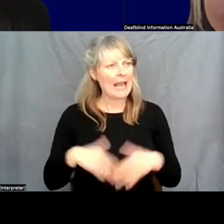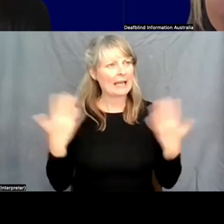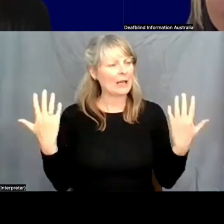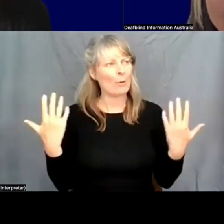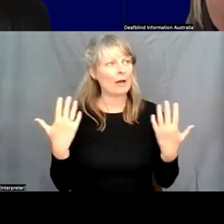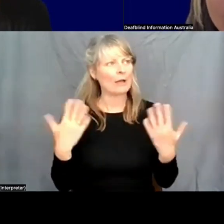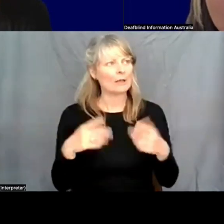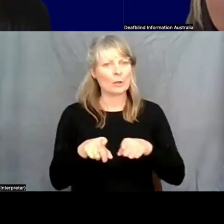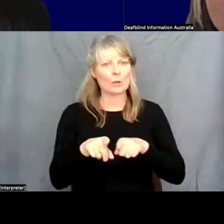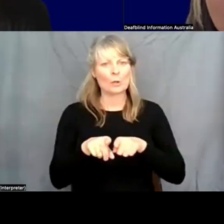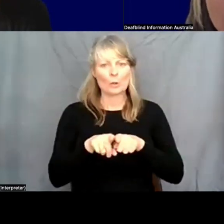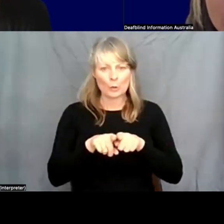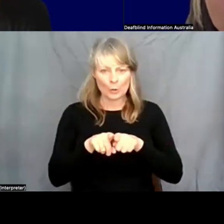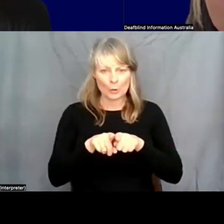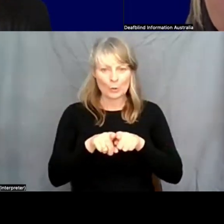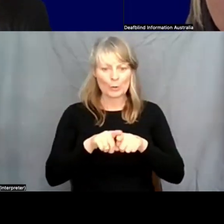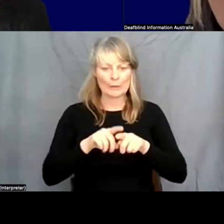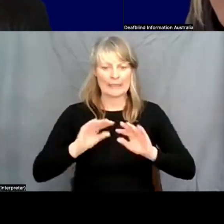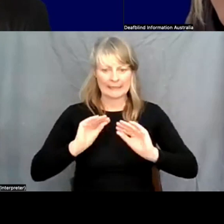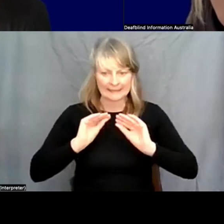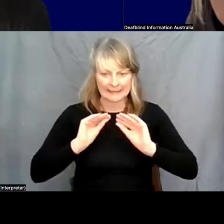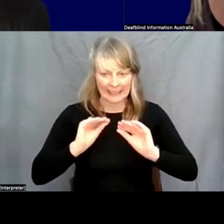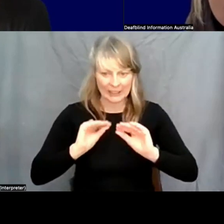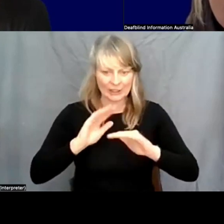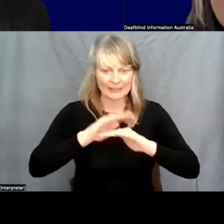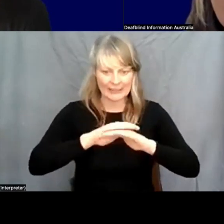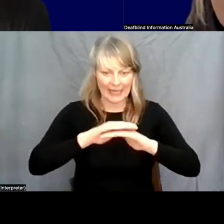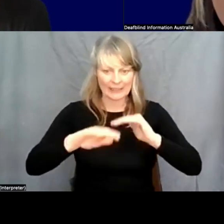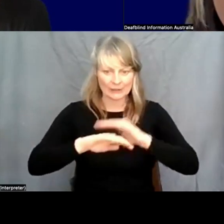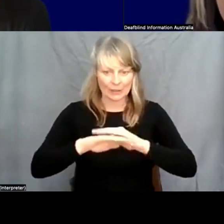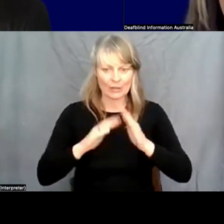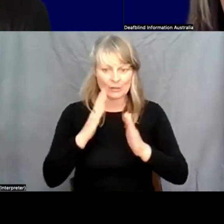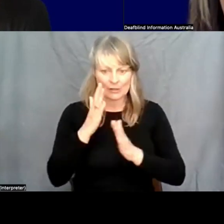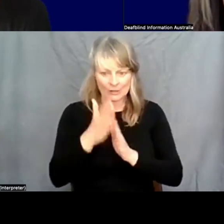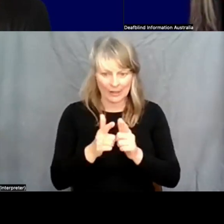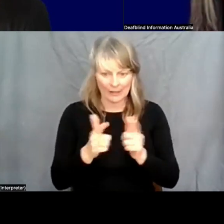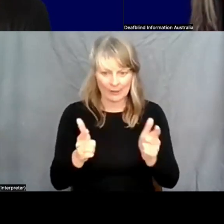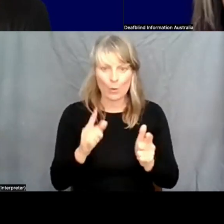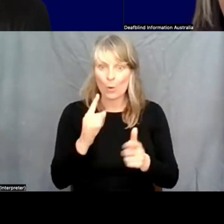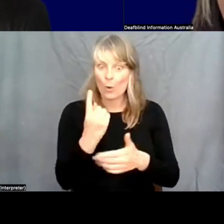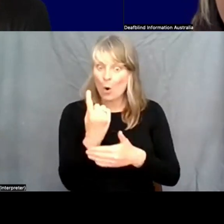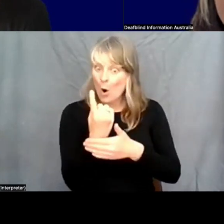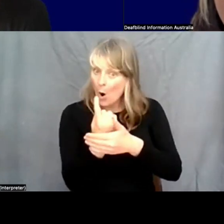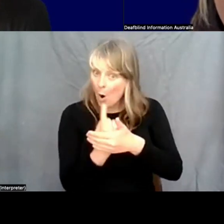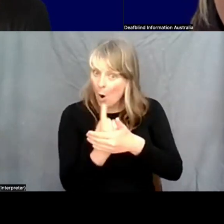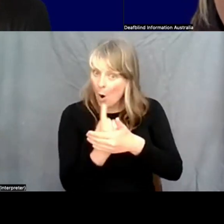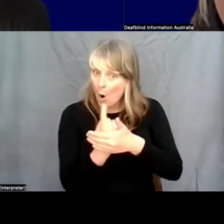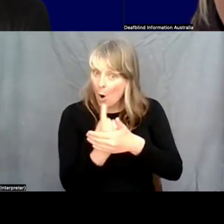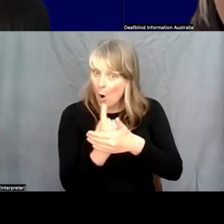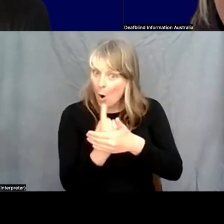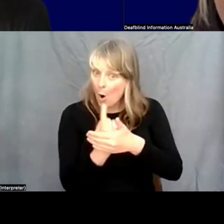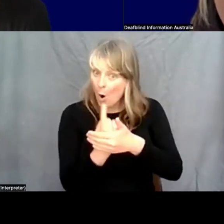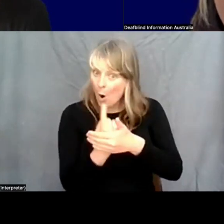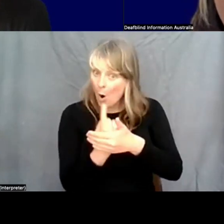and teaching tactile sign language or only speech pathologists? I am a social worker by background.